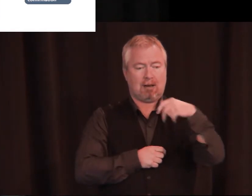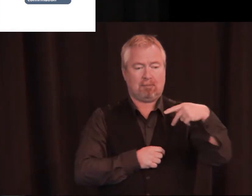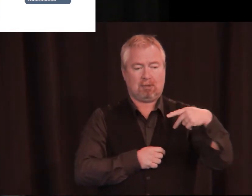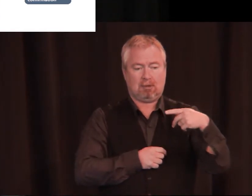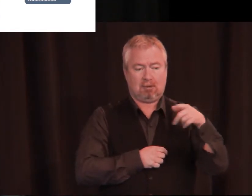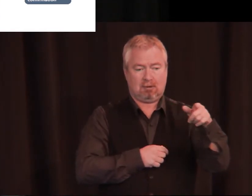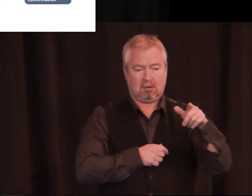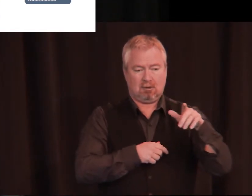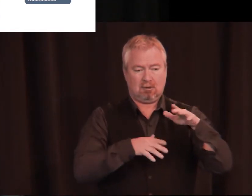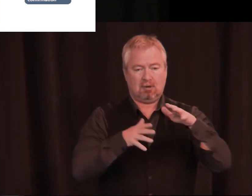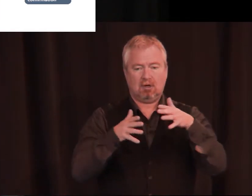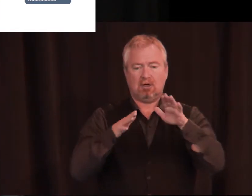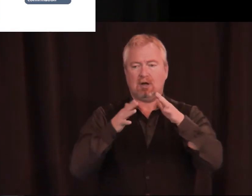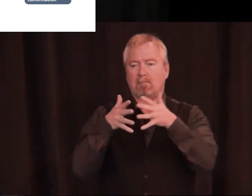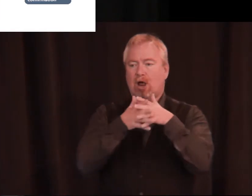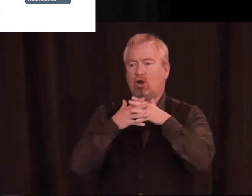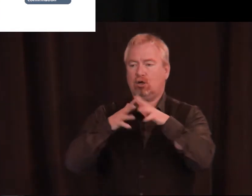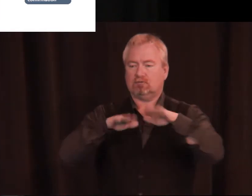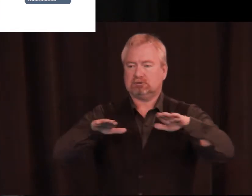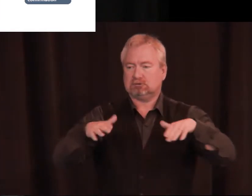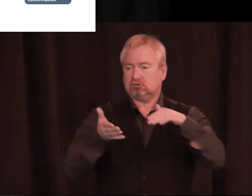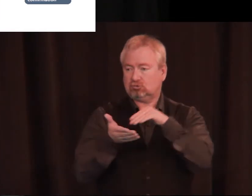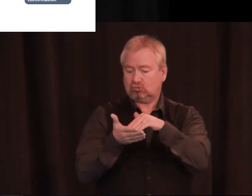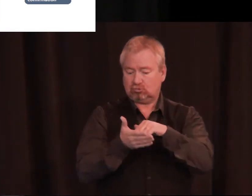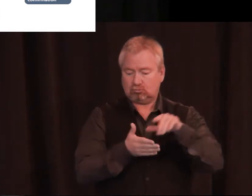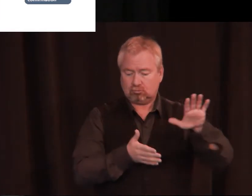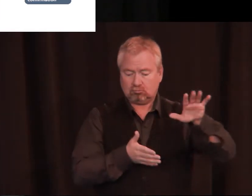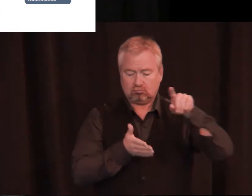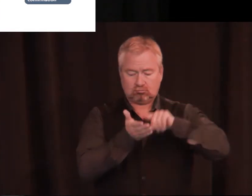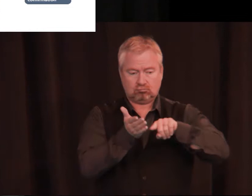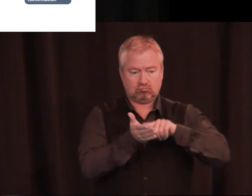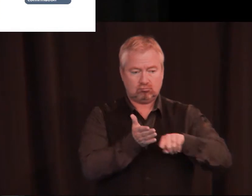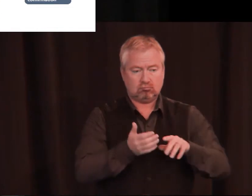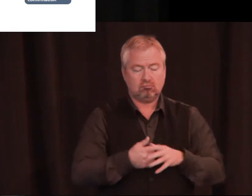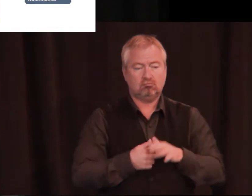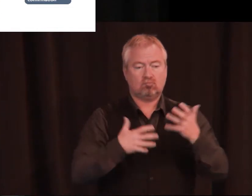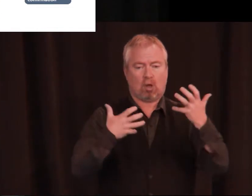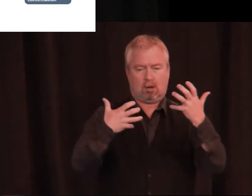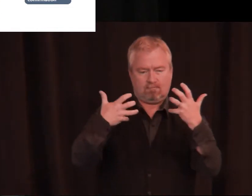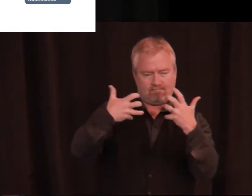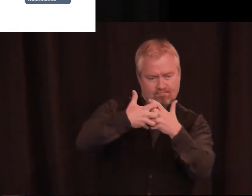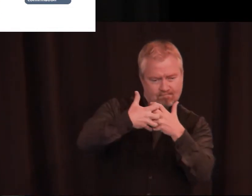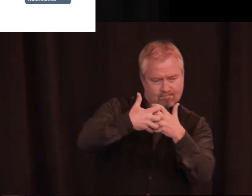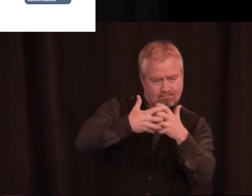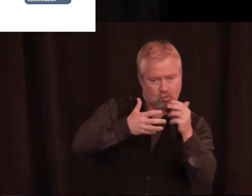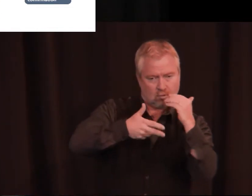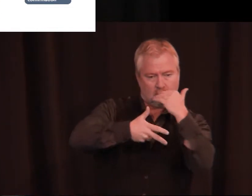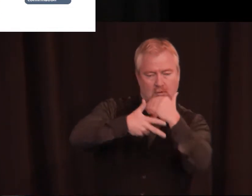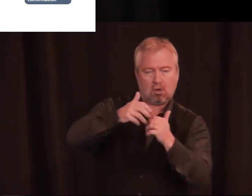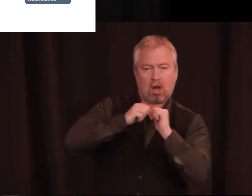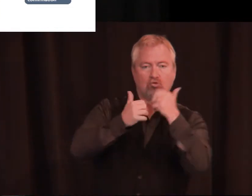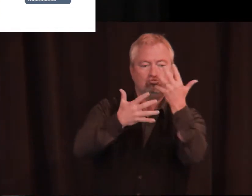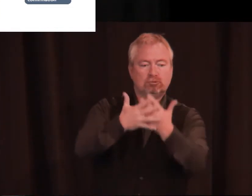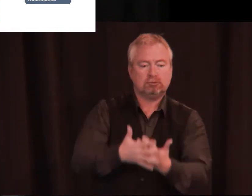And here they are proposing, we want to see children have their hearing screened by 1 month of age,